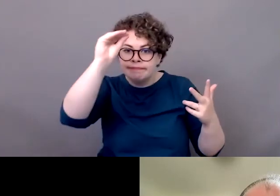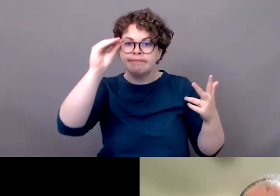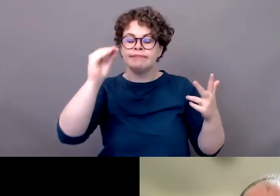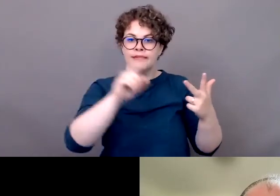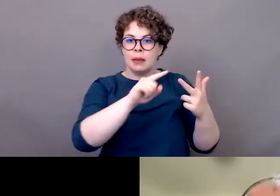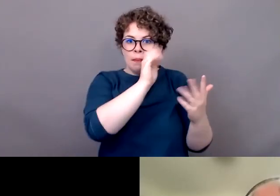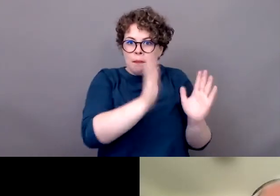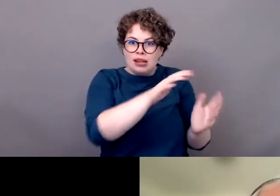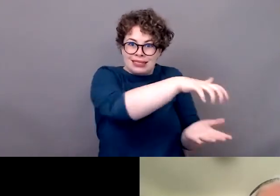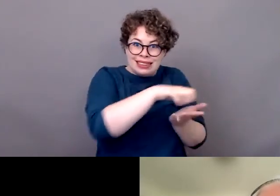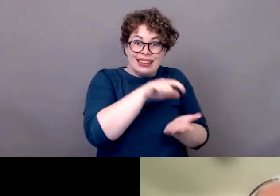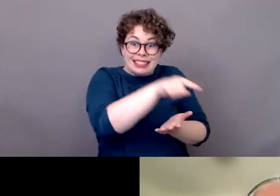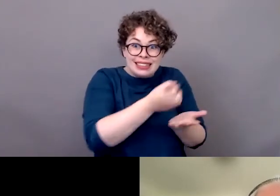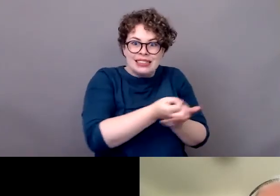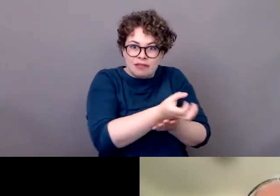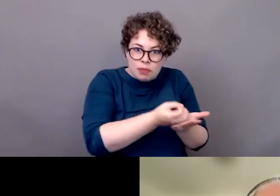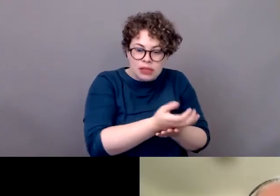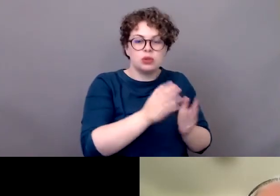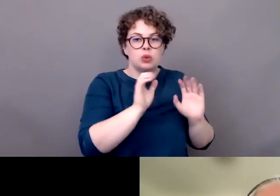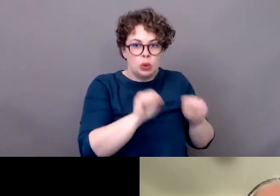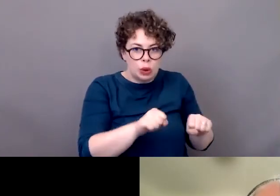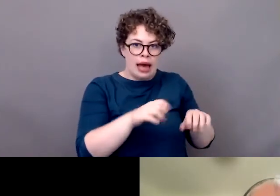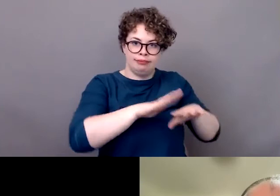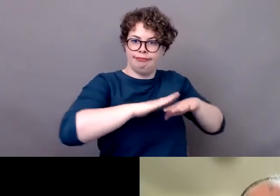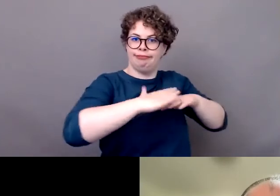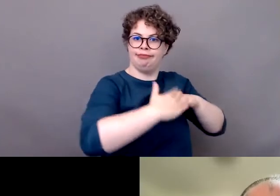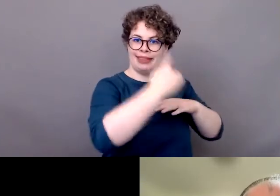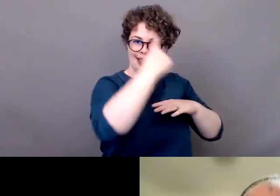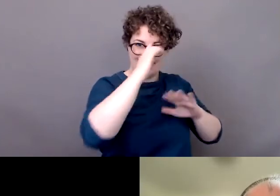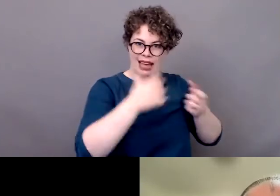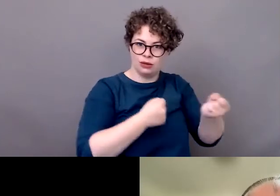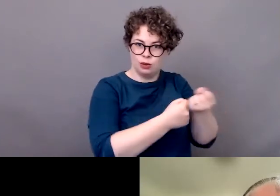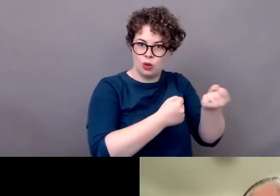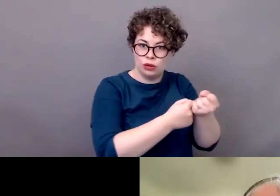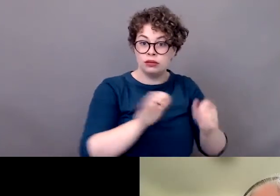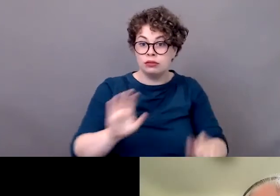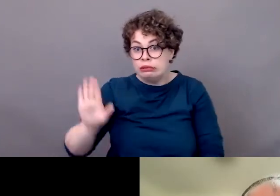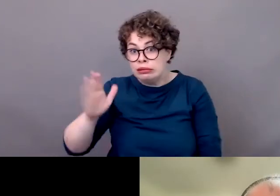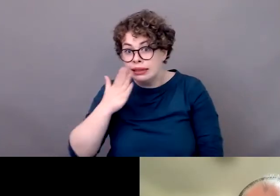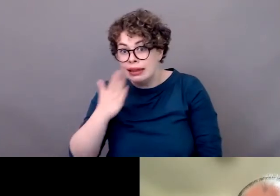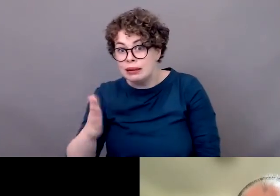you can monitor their access to assistance. Mary Keogh: Thank you. Thank you, Christian